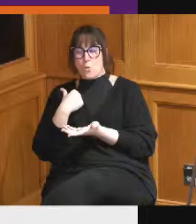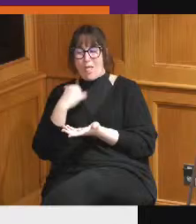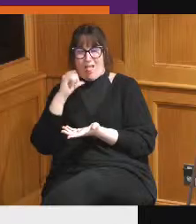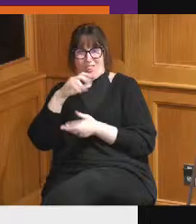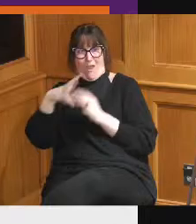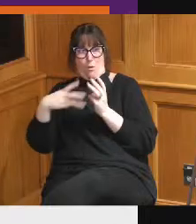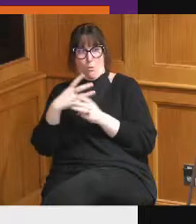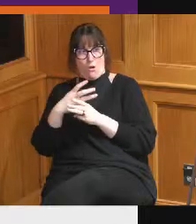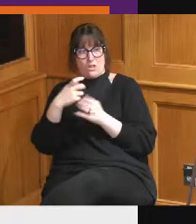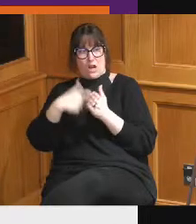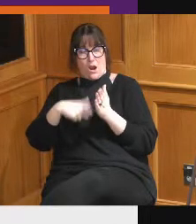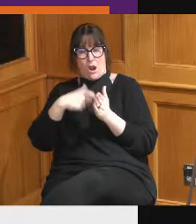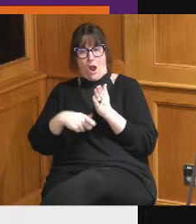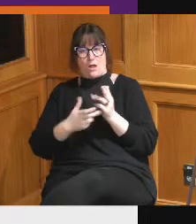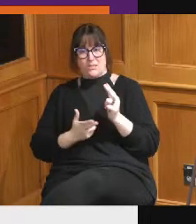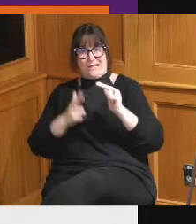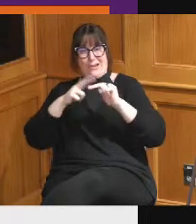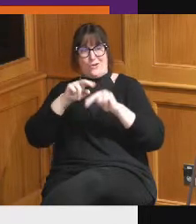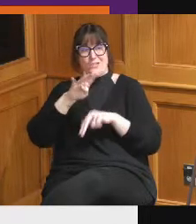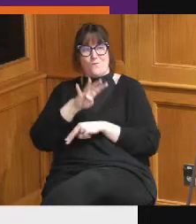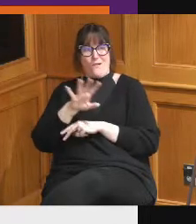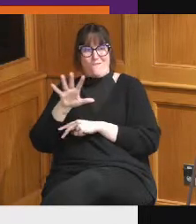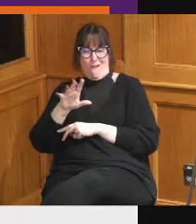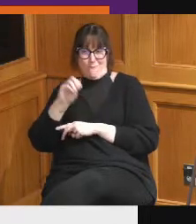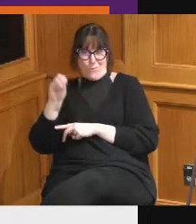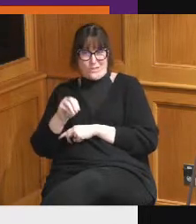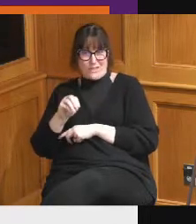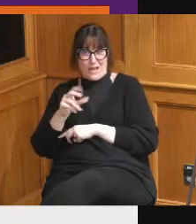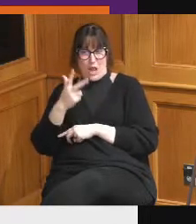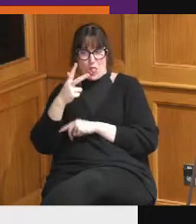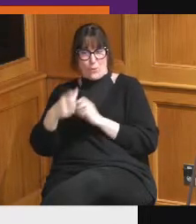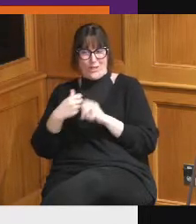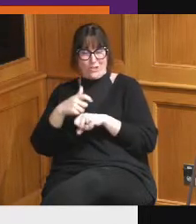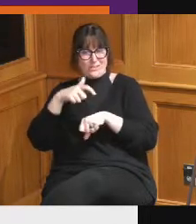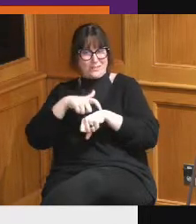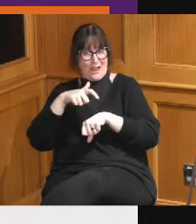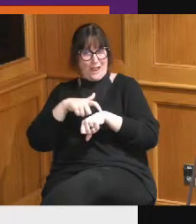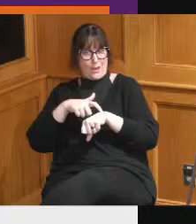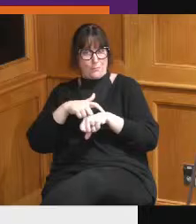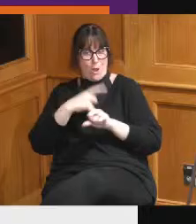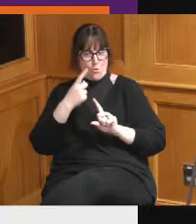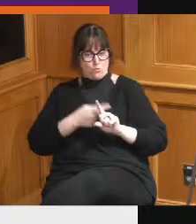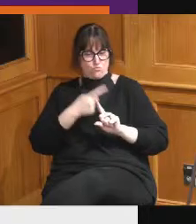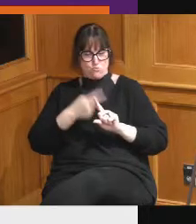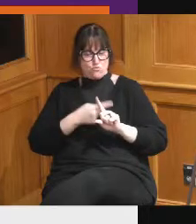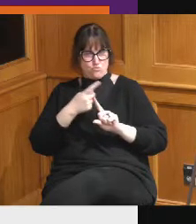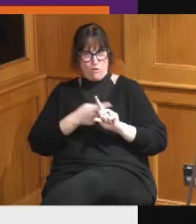costs went up 45% in three years now rents didn't go up 45% in three years like nothing else went